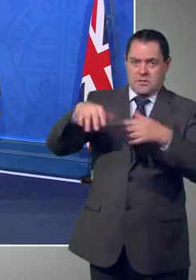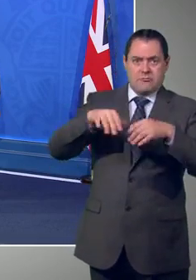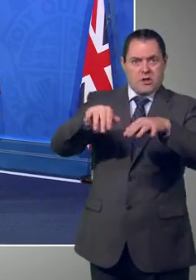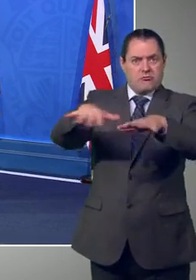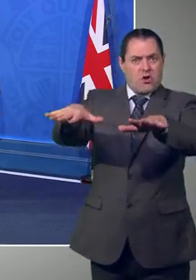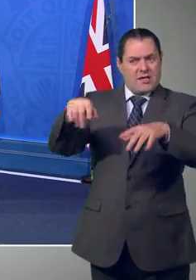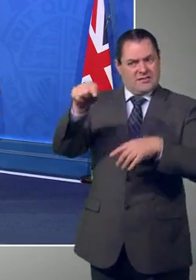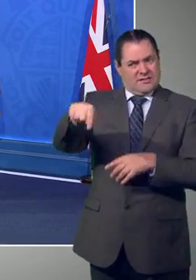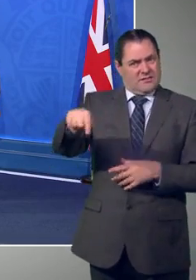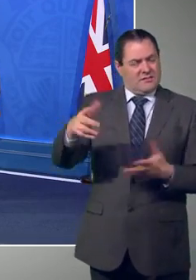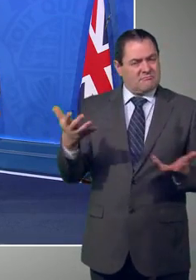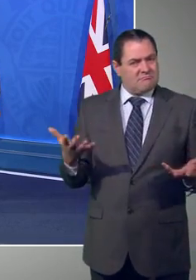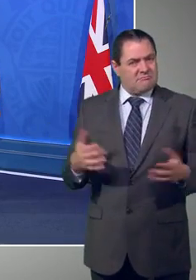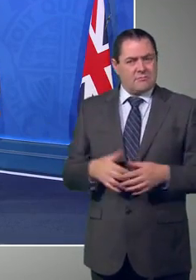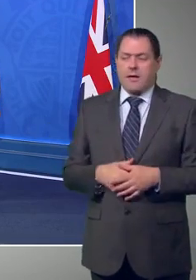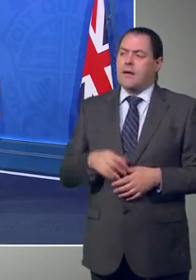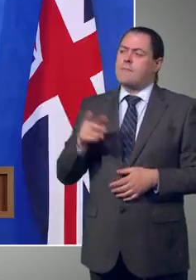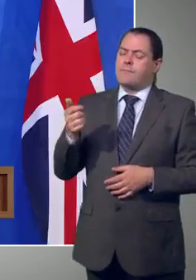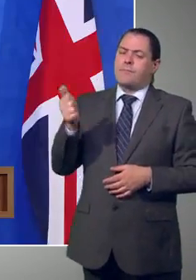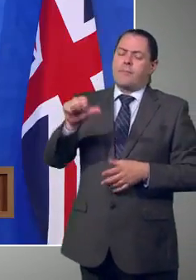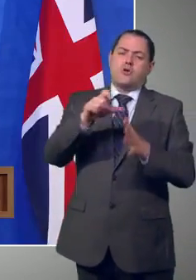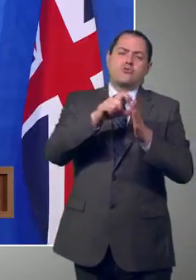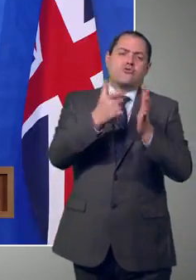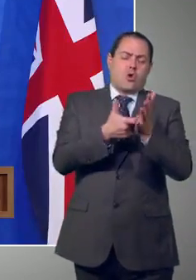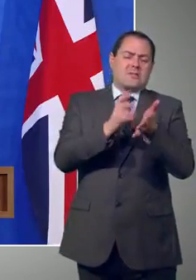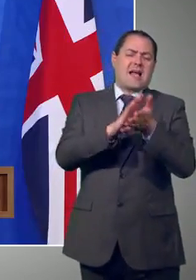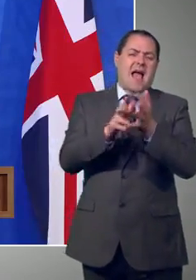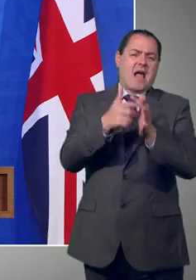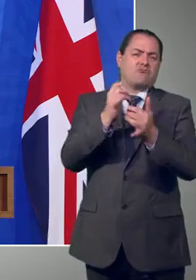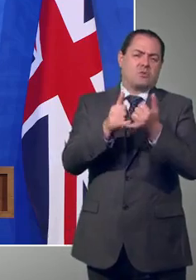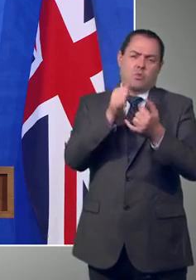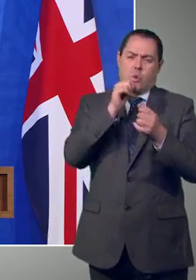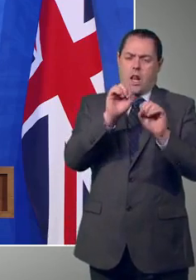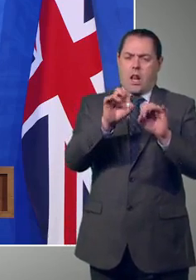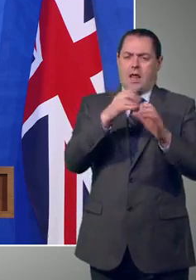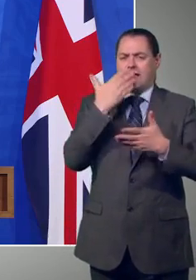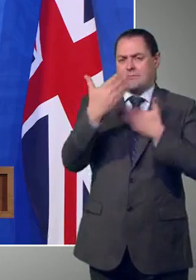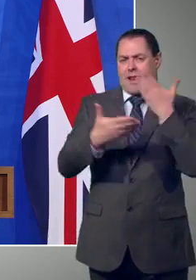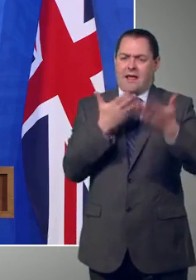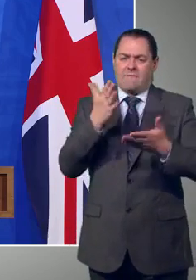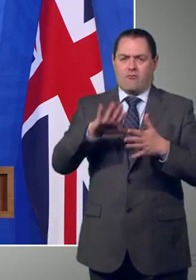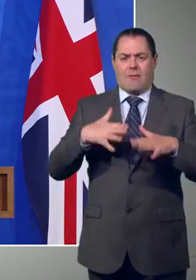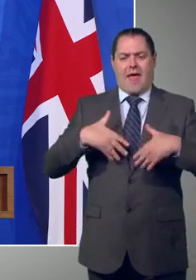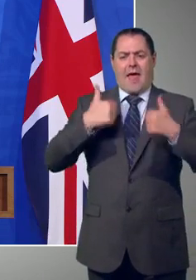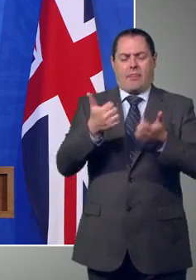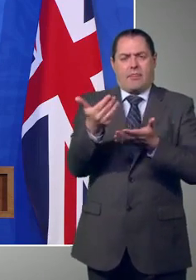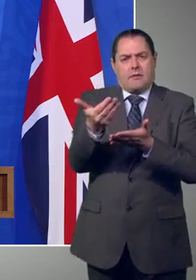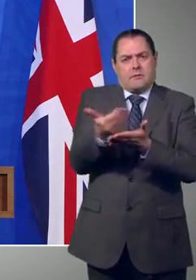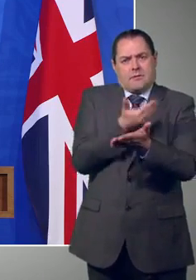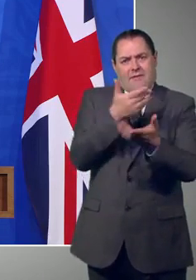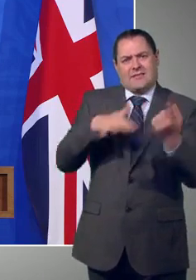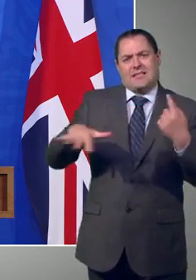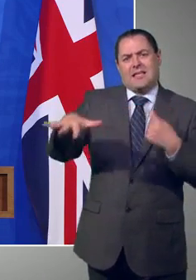set out the clinical view from the health Security point of